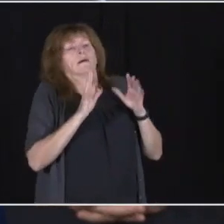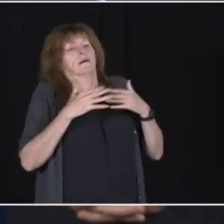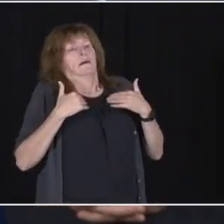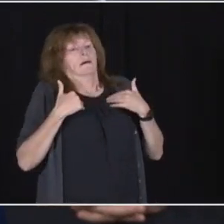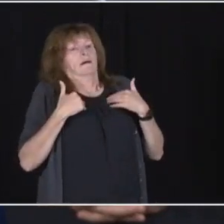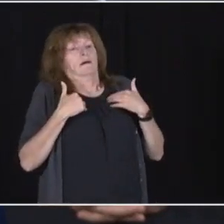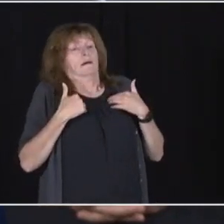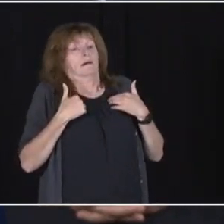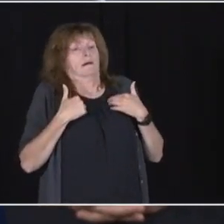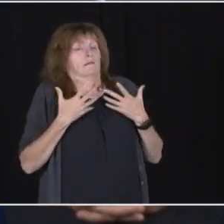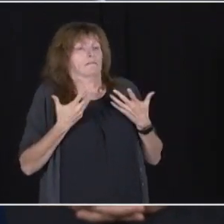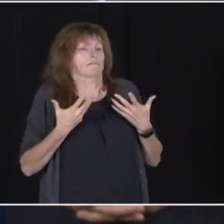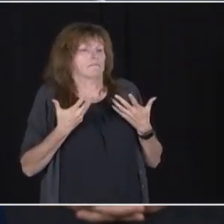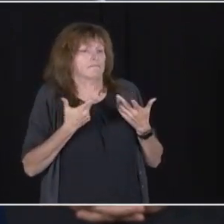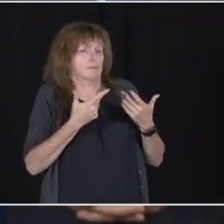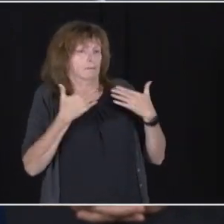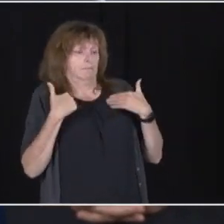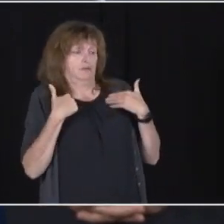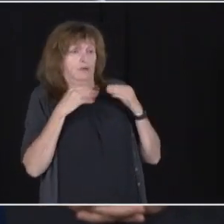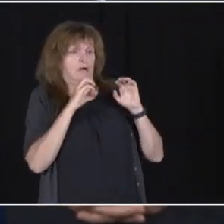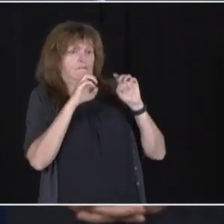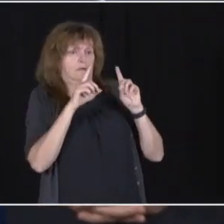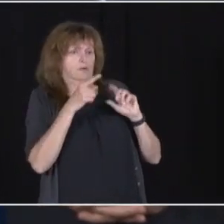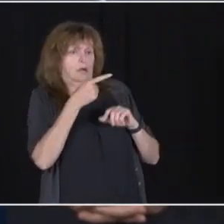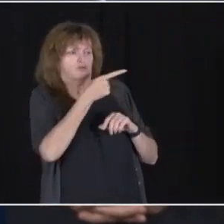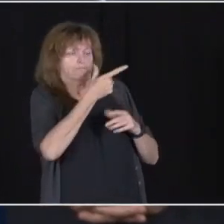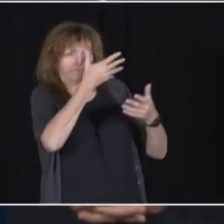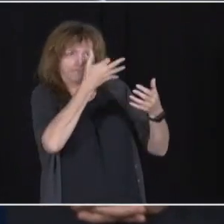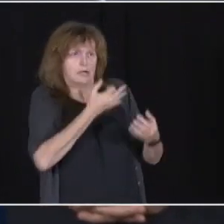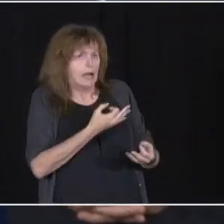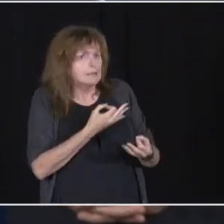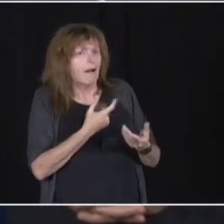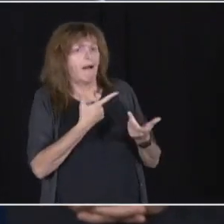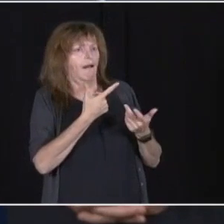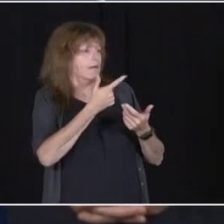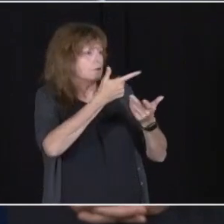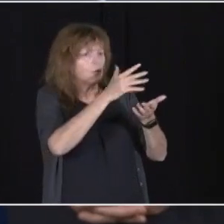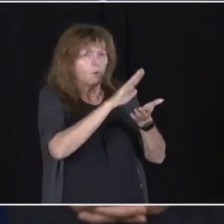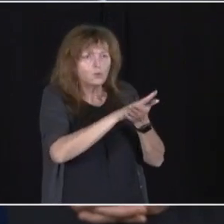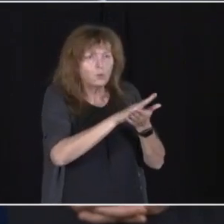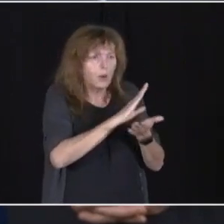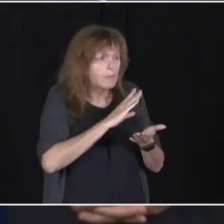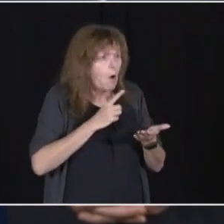outdoor education? To ensure that we get the five days a week back into the classroom.